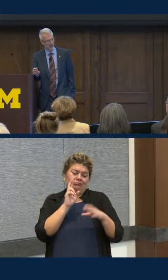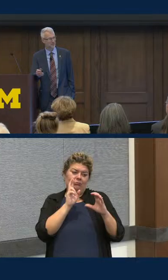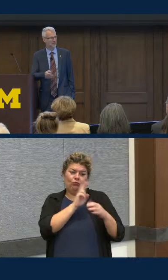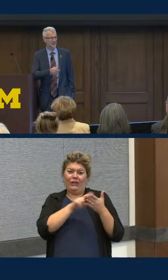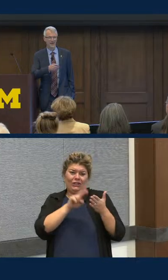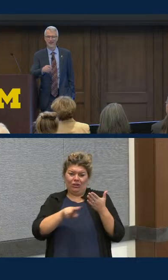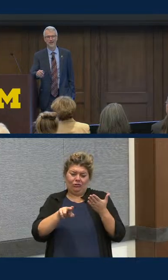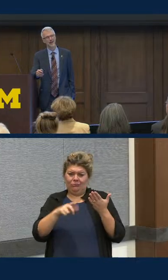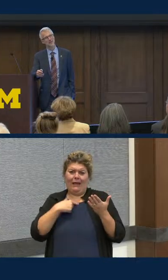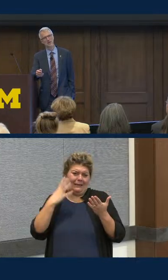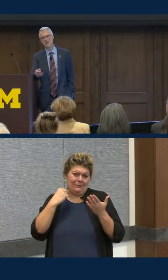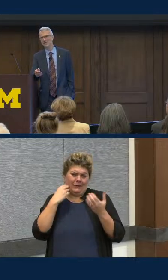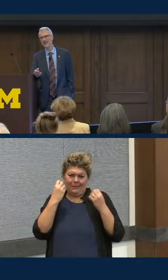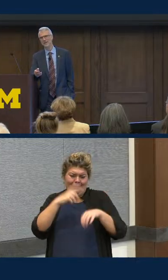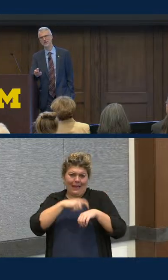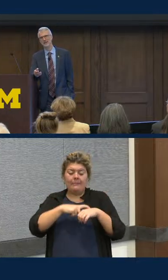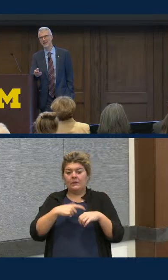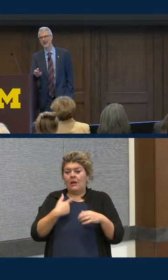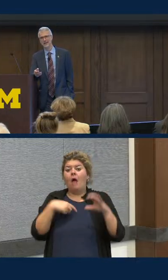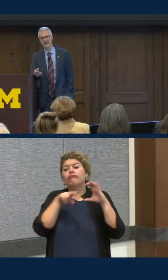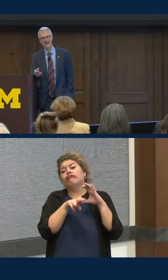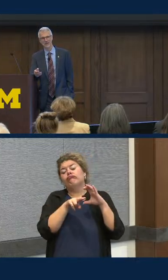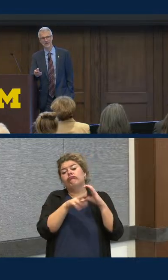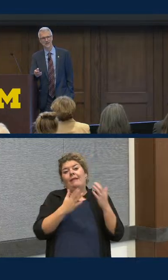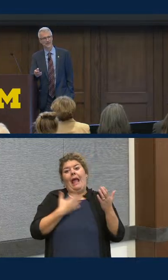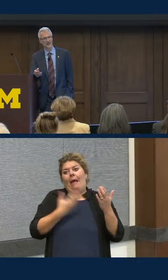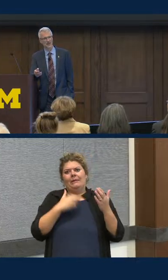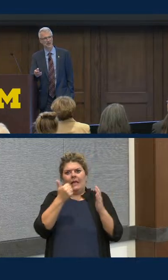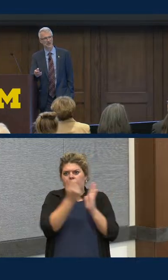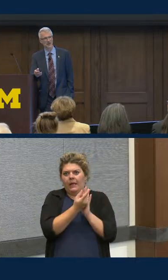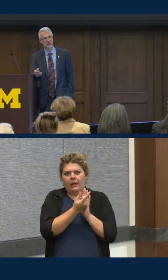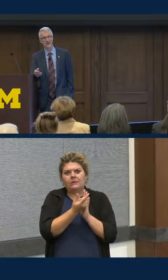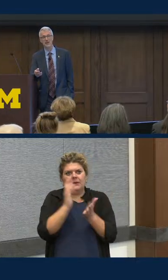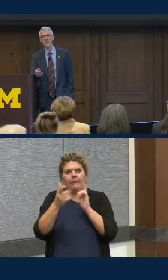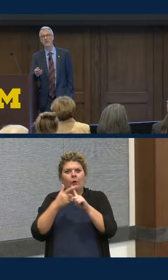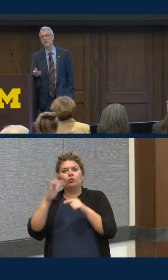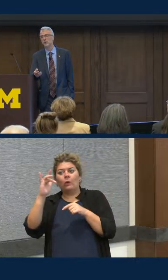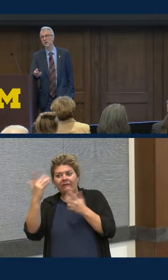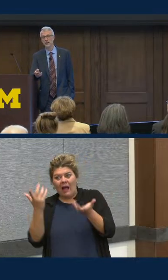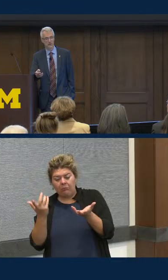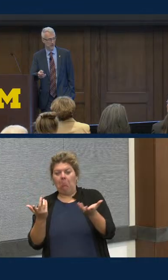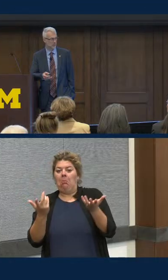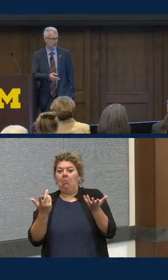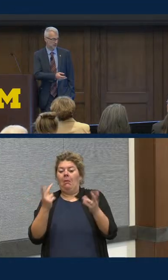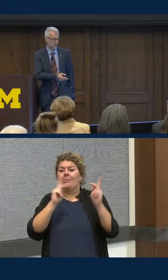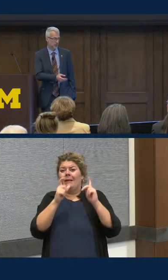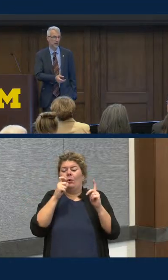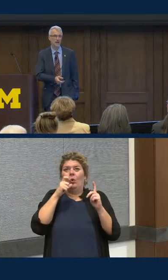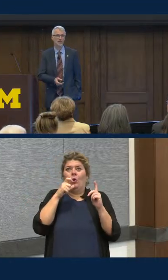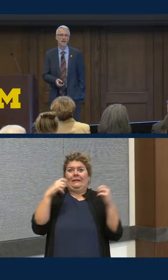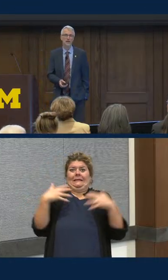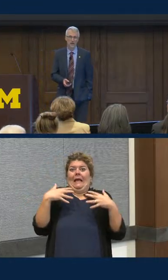MRI scanner but perfectly happy to get out of there in 20